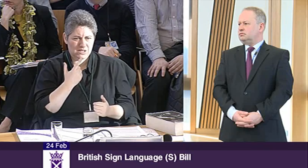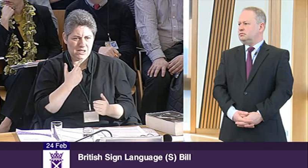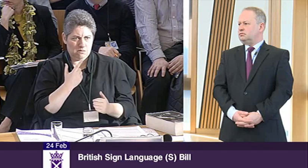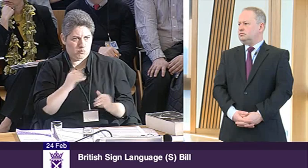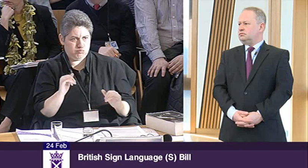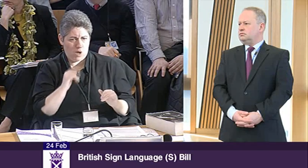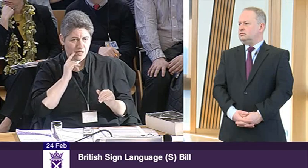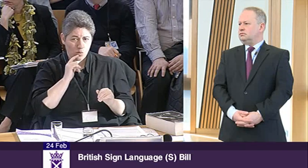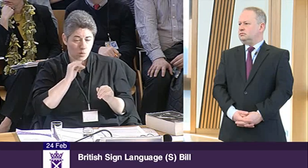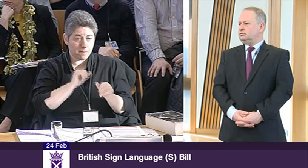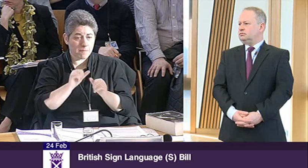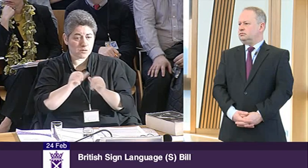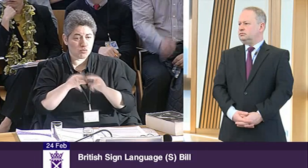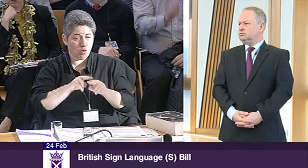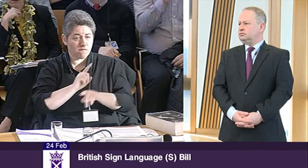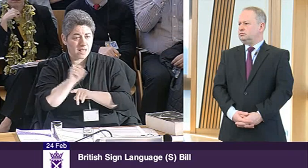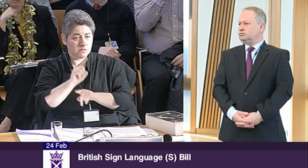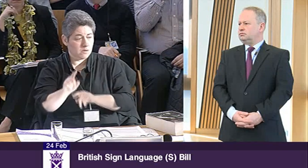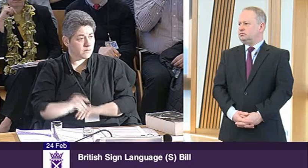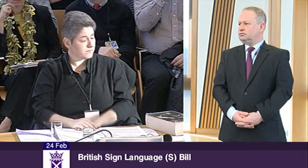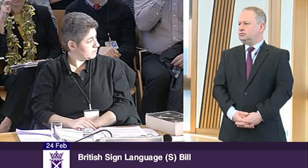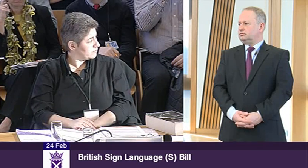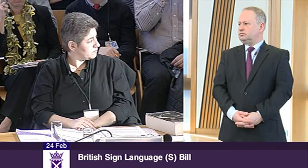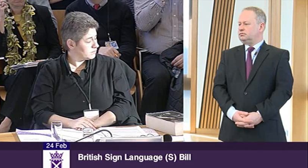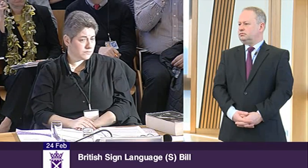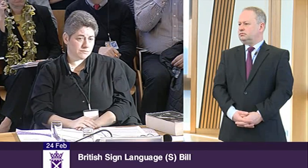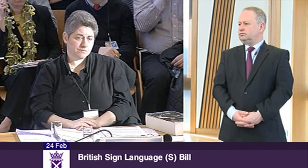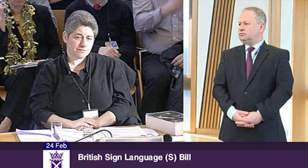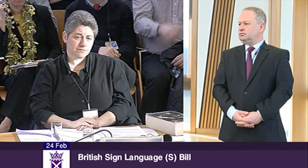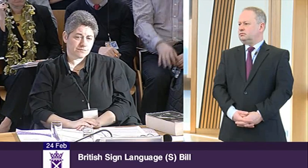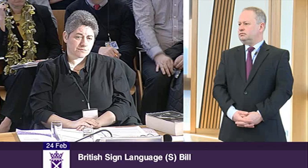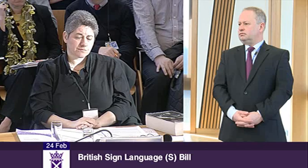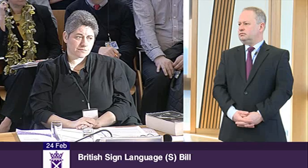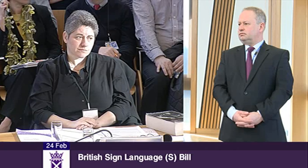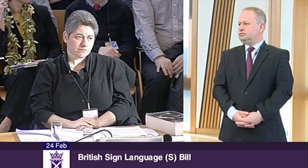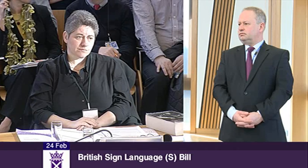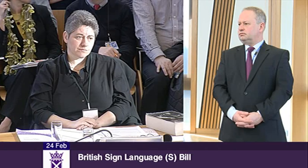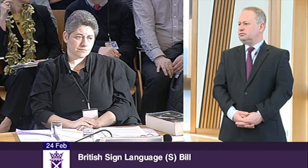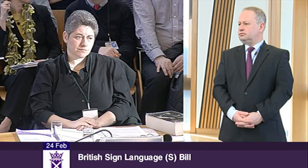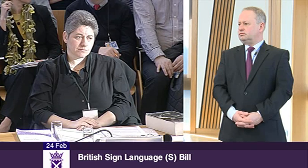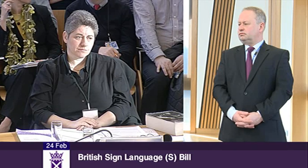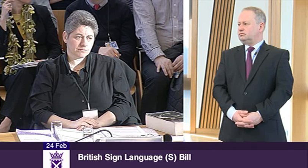spend. I agree whole-heartedly with Frankie McLean that investment now will make all of us—not